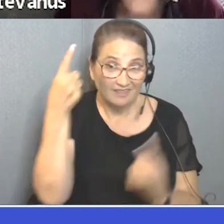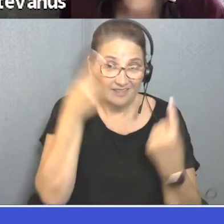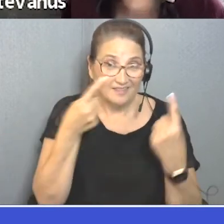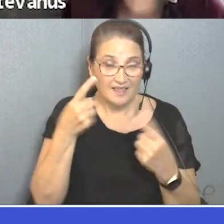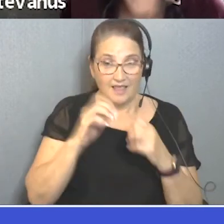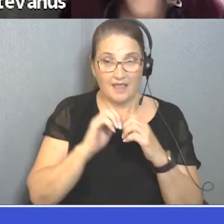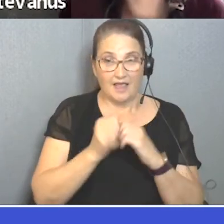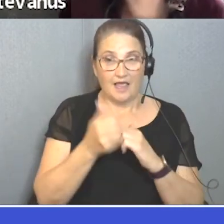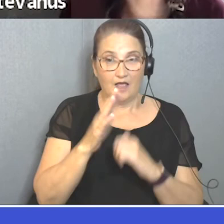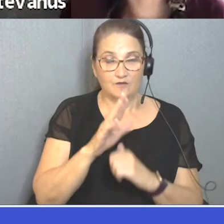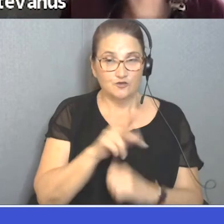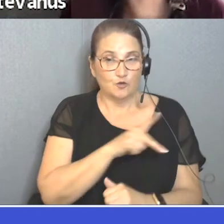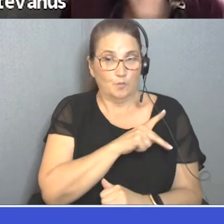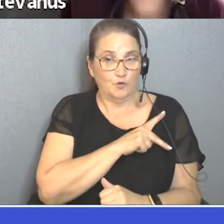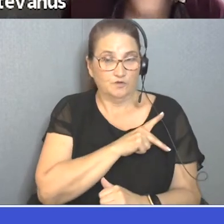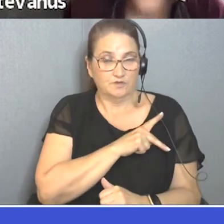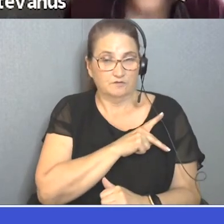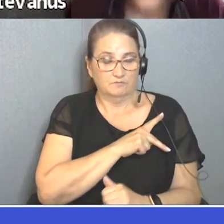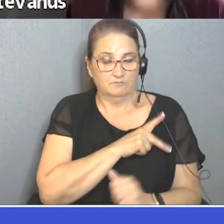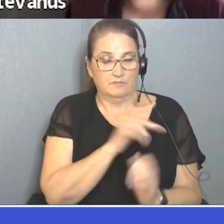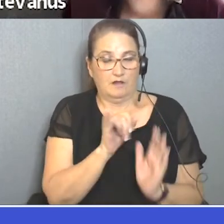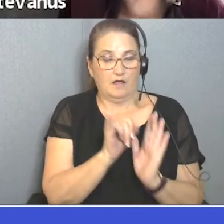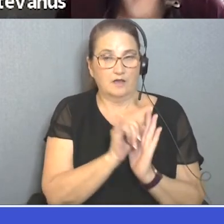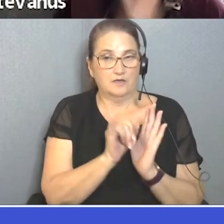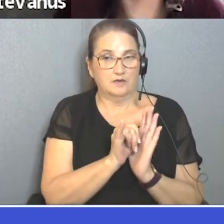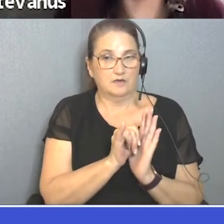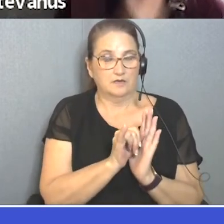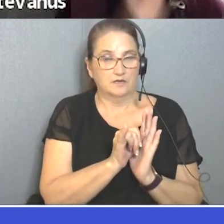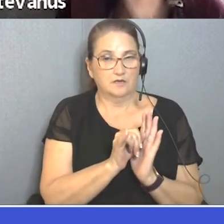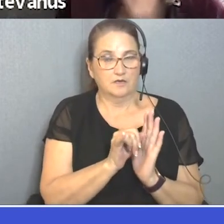listen to? Something to consider is how has